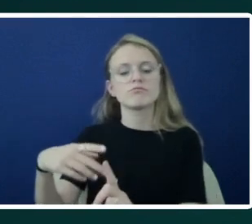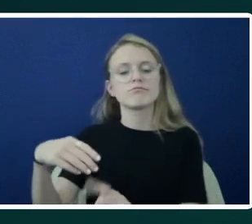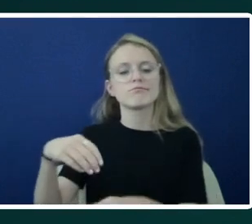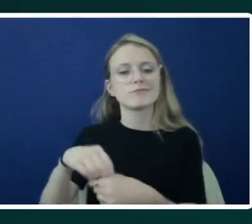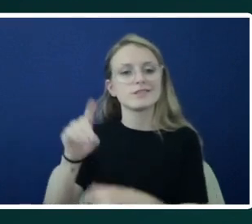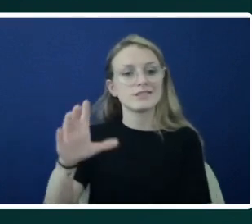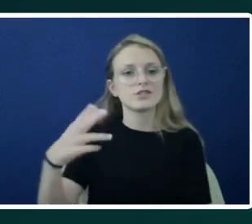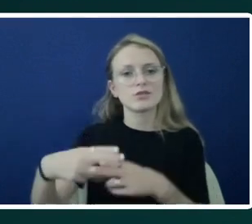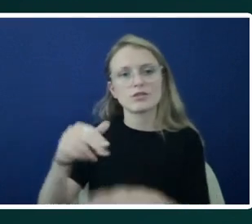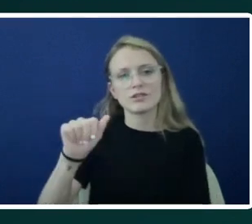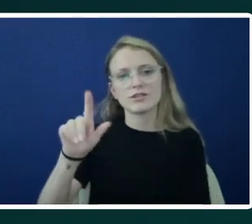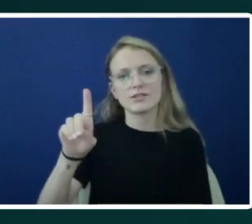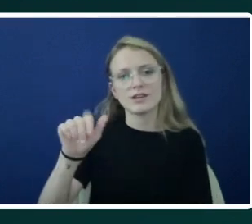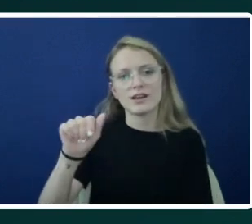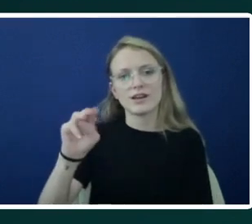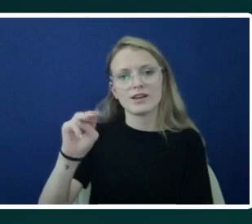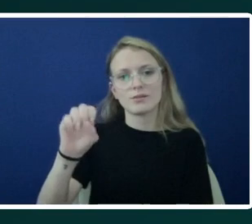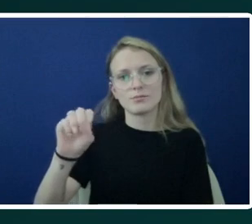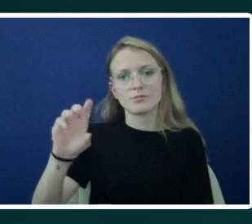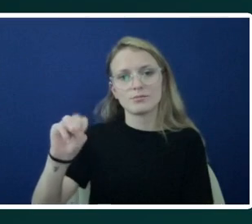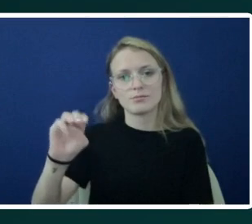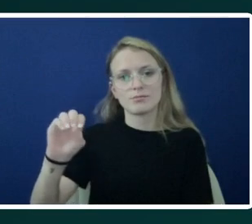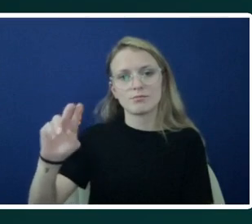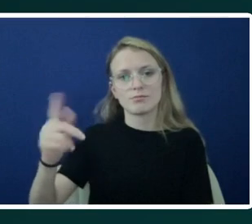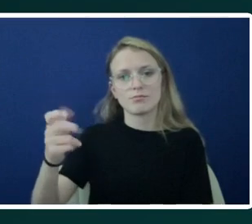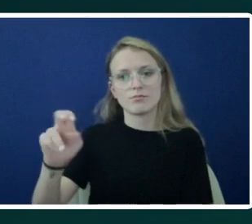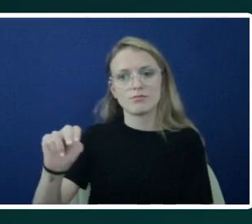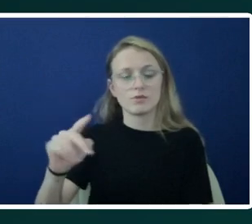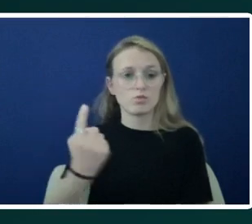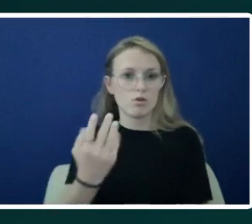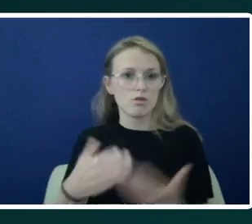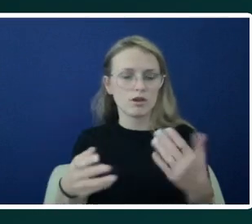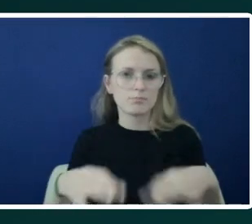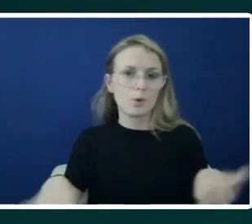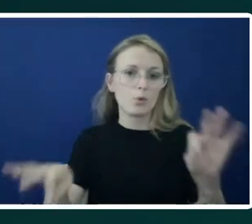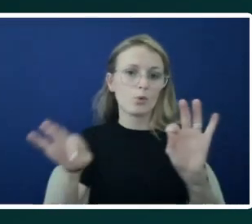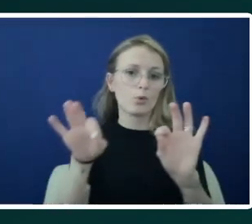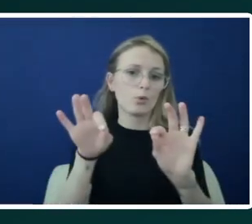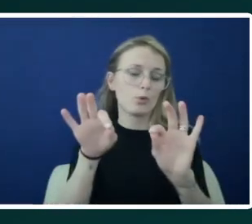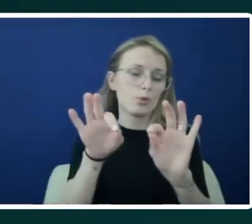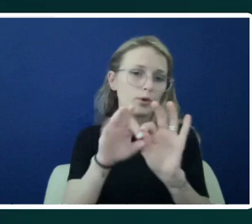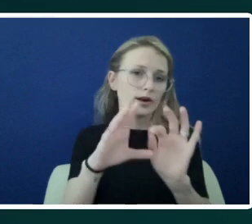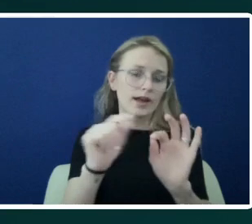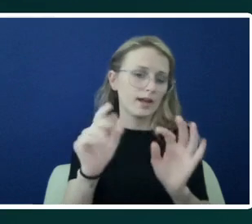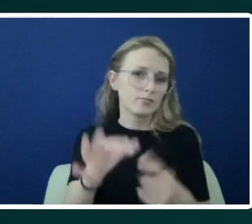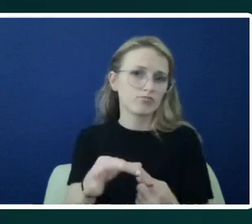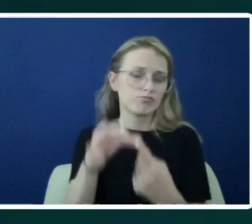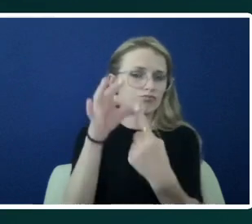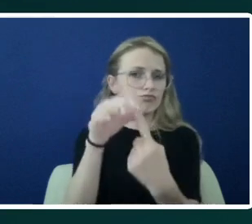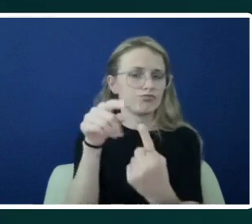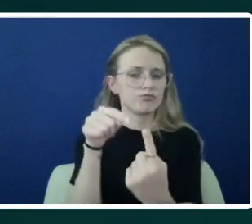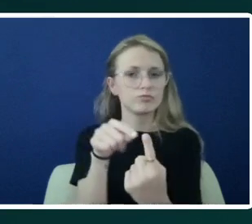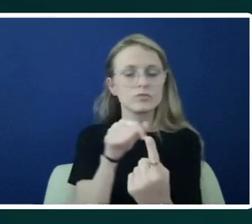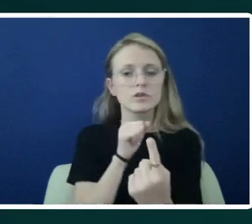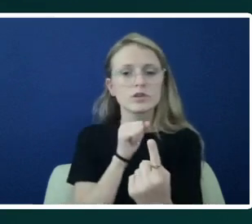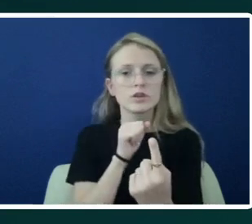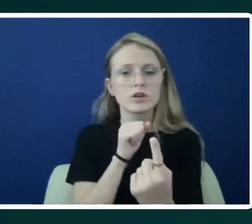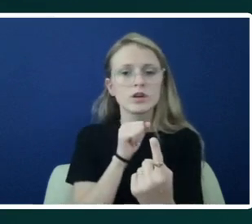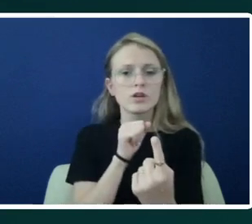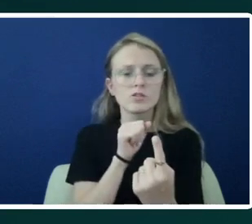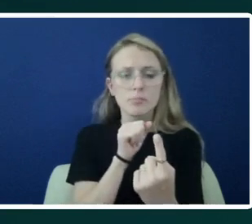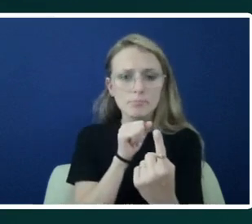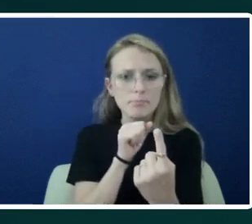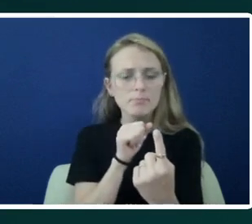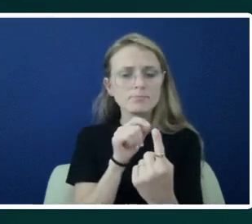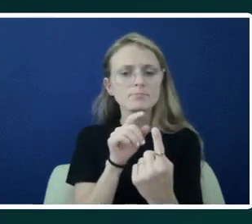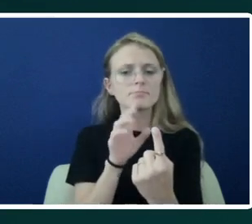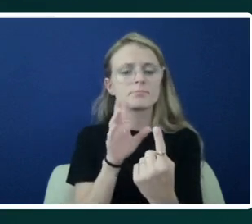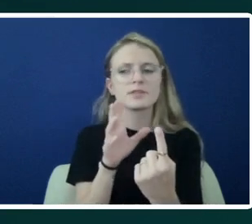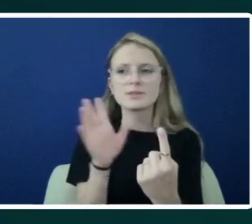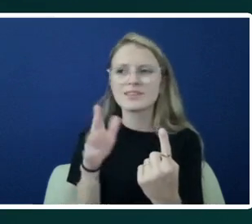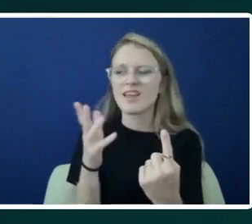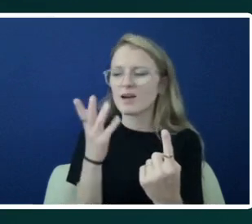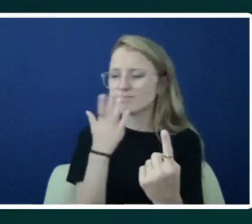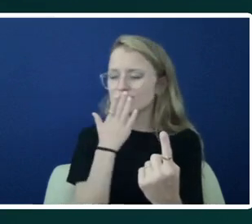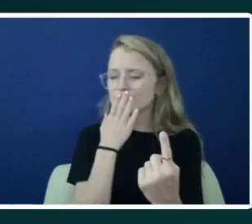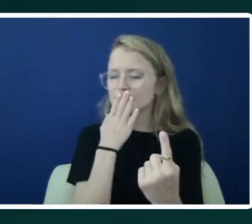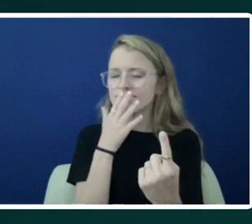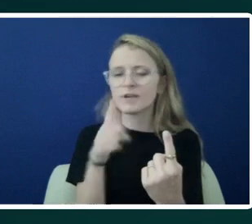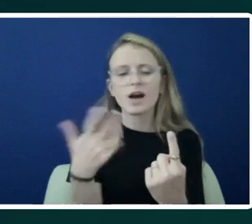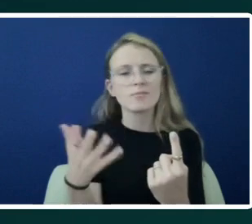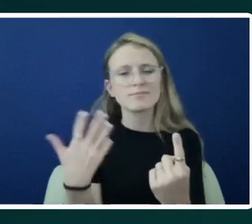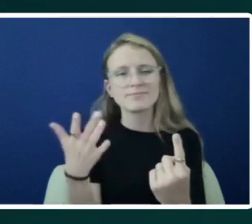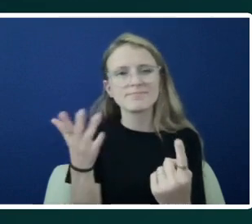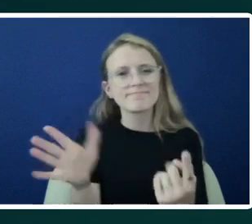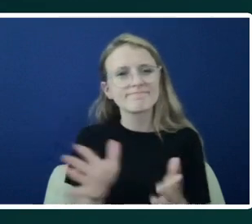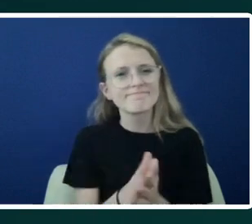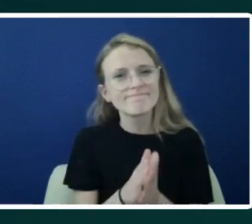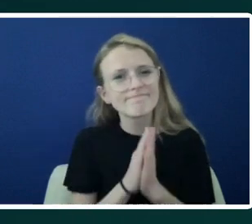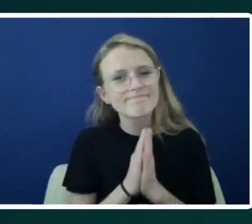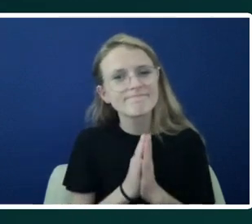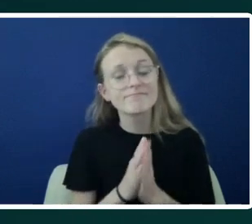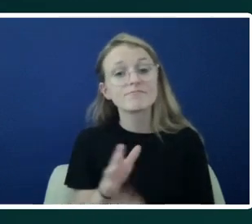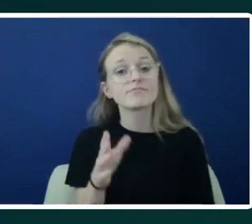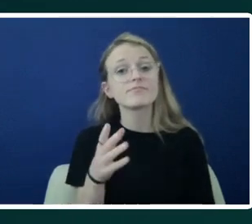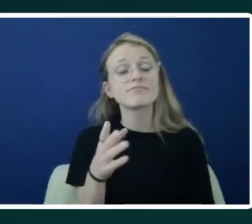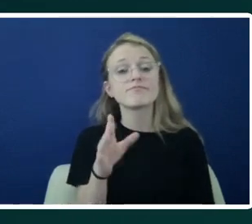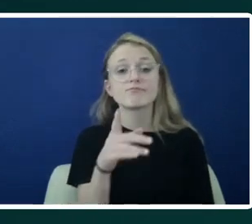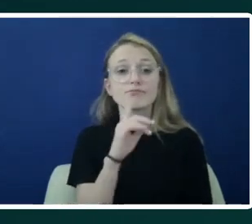And really what was so important and distinctive about it was that it was the product of just a